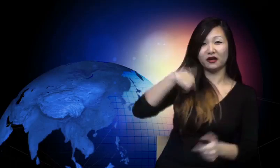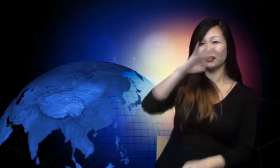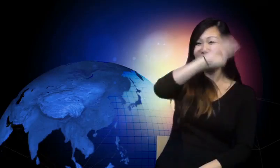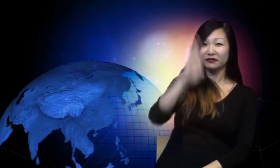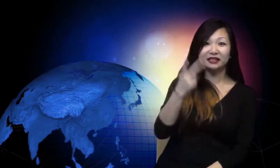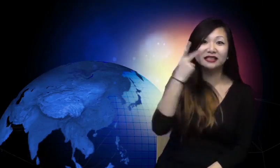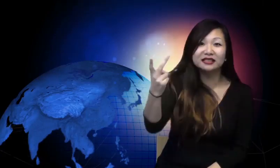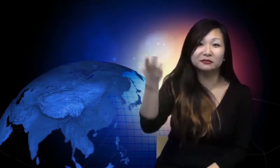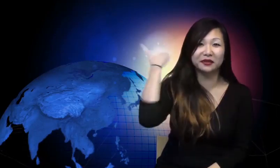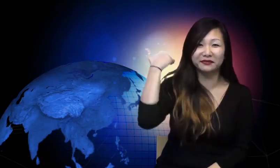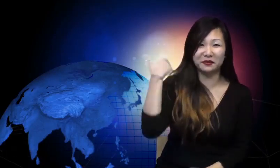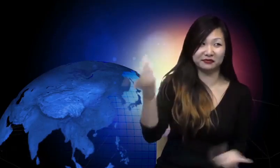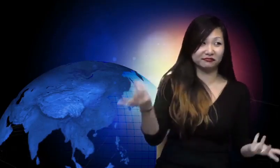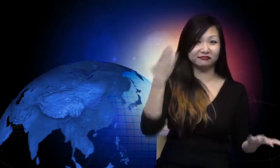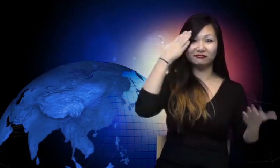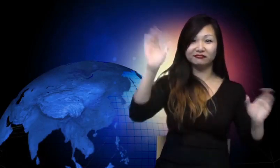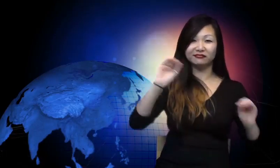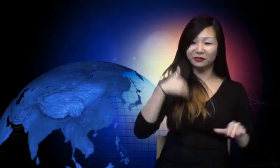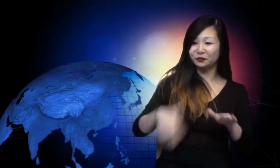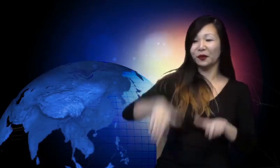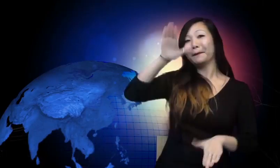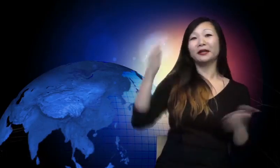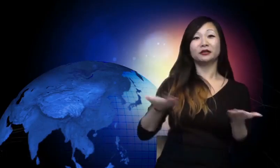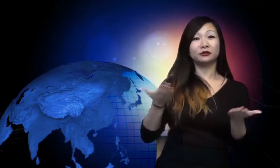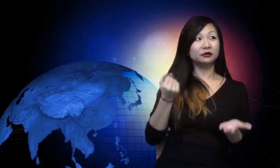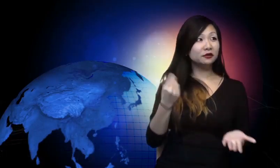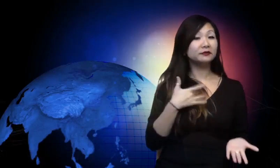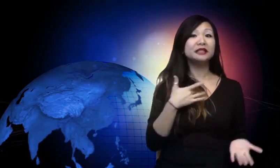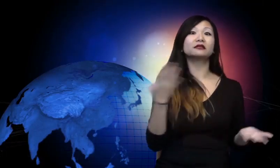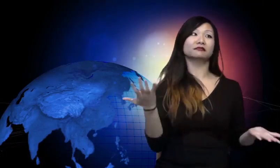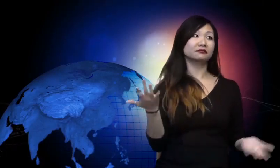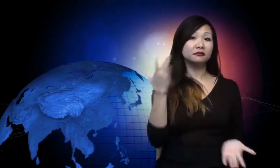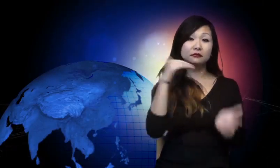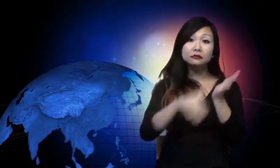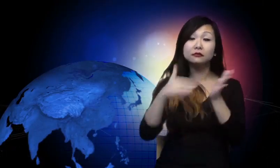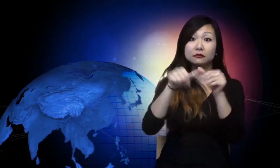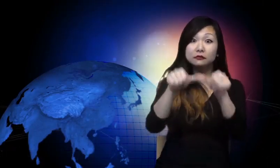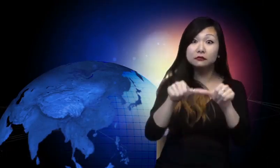and how I had never even seen it, they kept at it. I grew up in America just like them but I could never convince them.